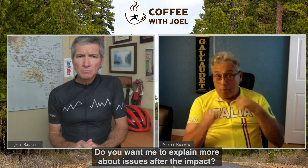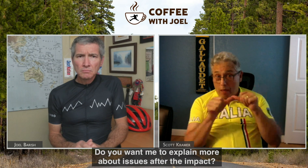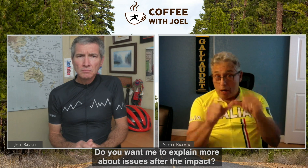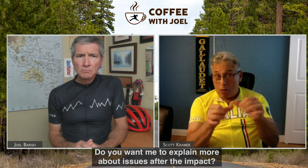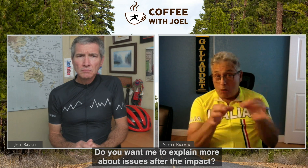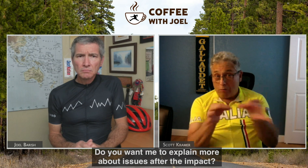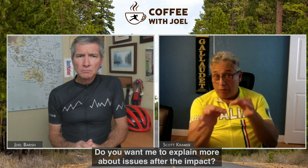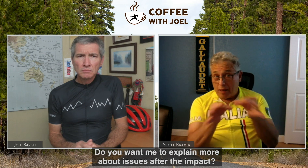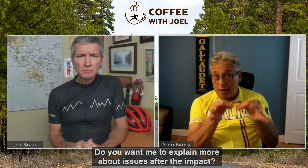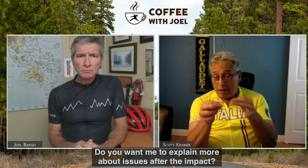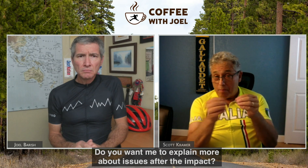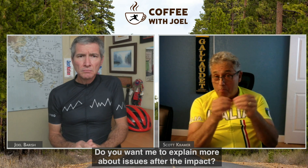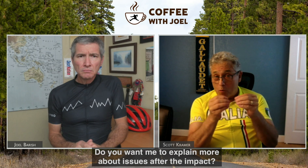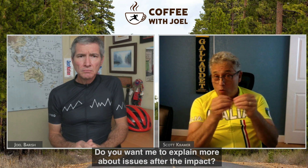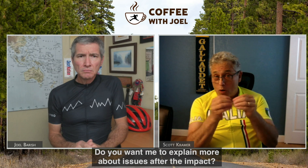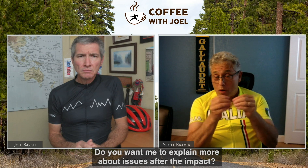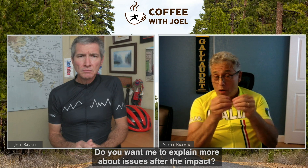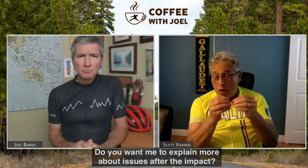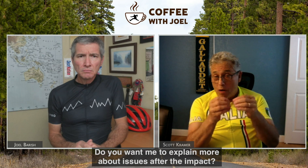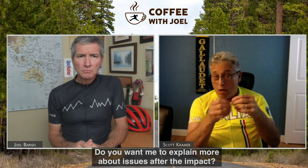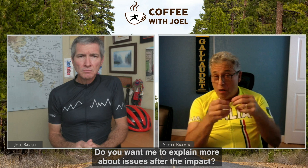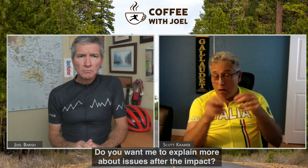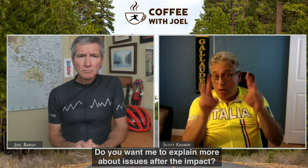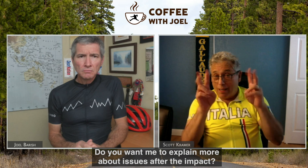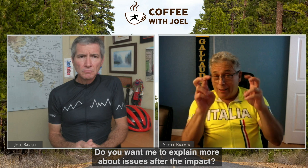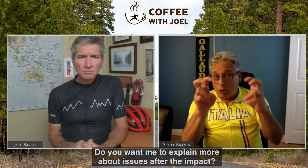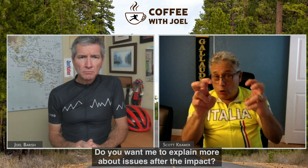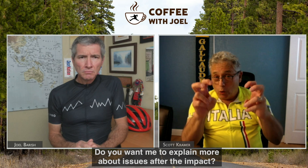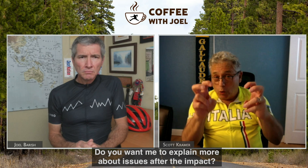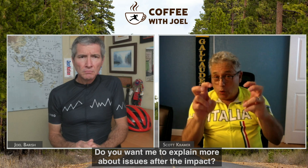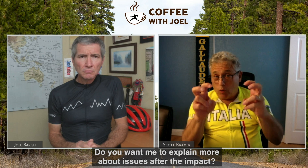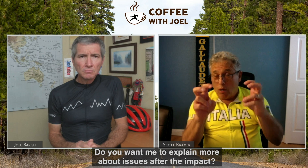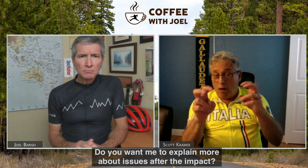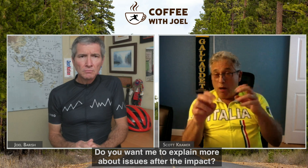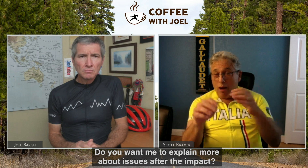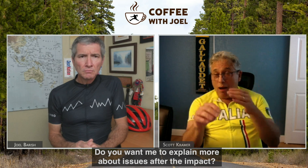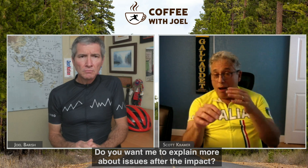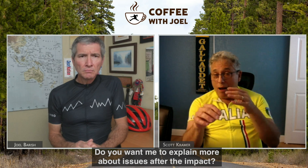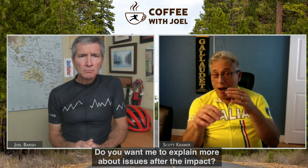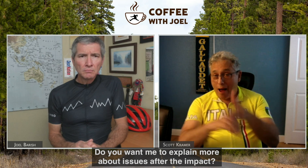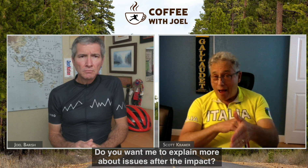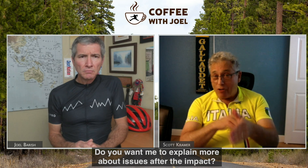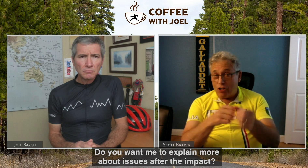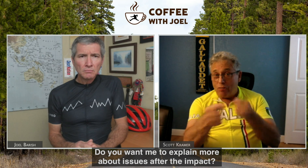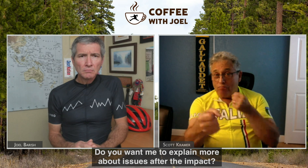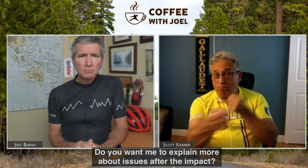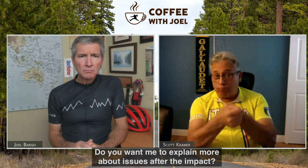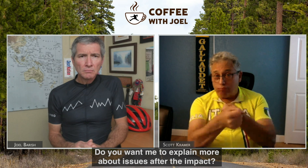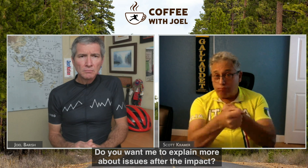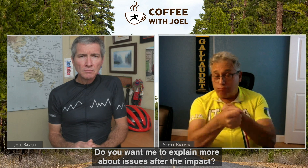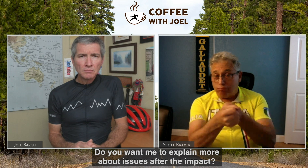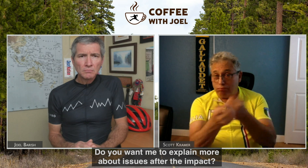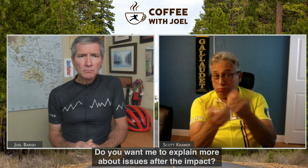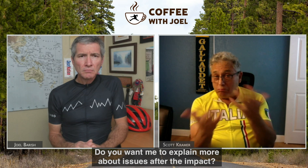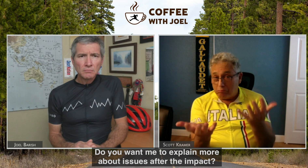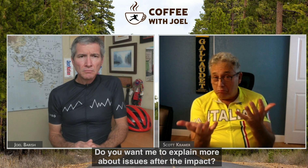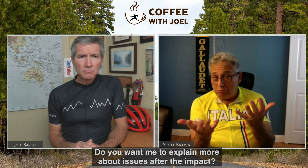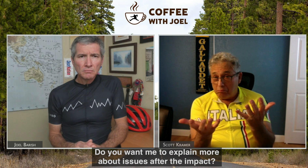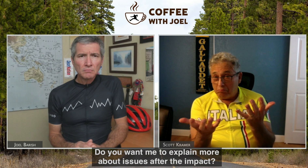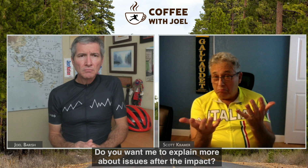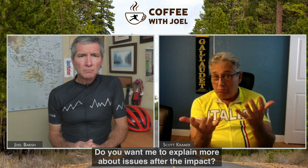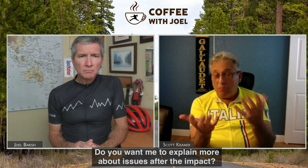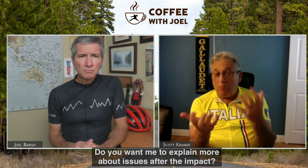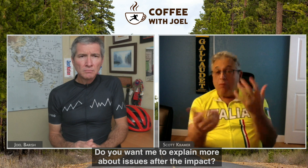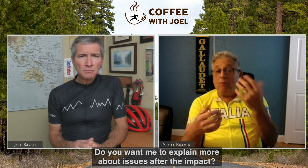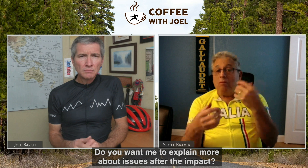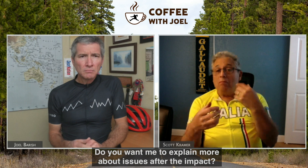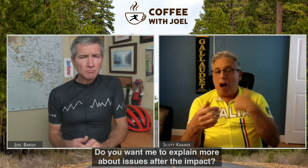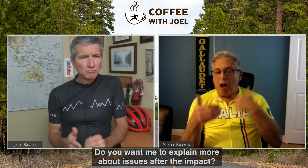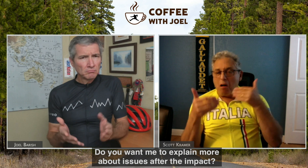Do you want me to explain more about issues after the impact?